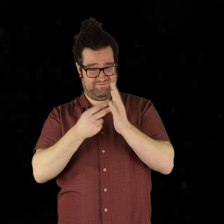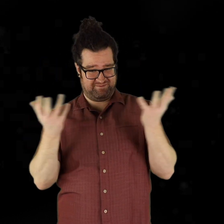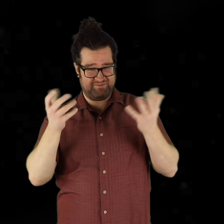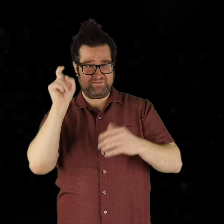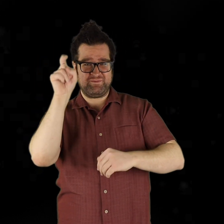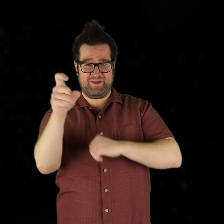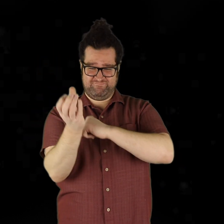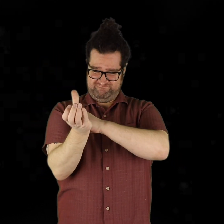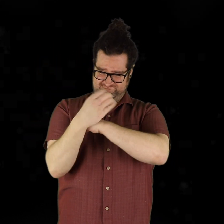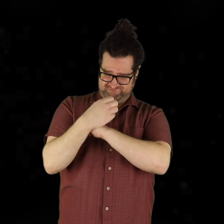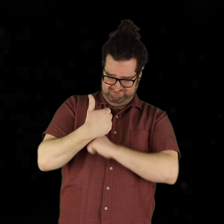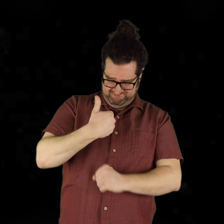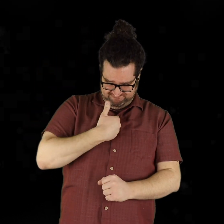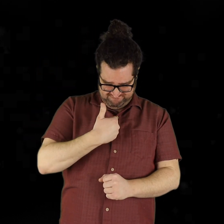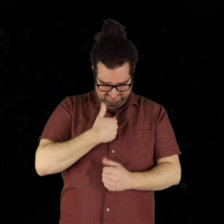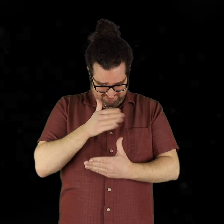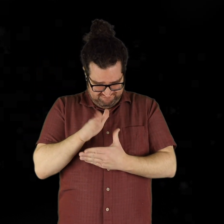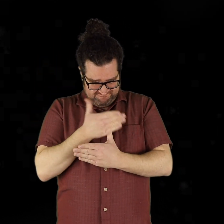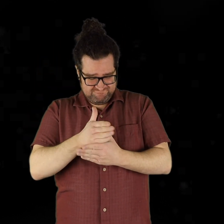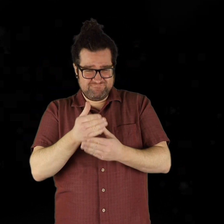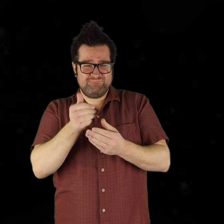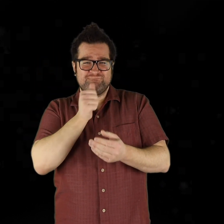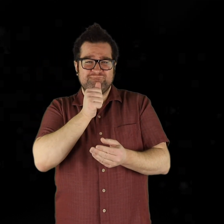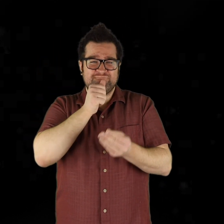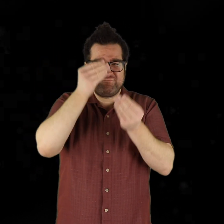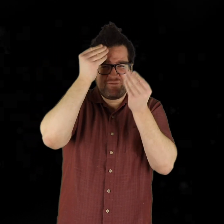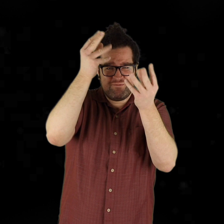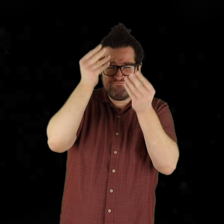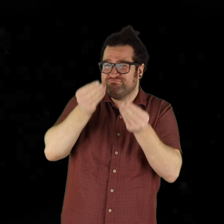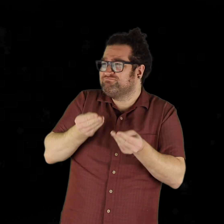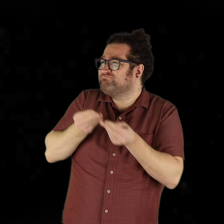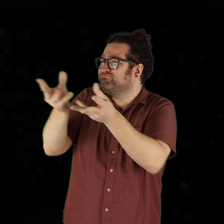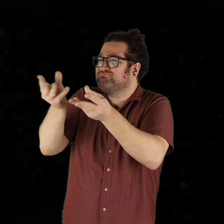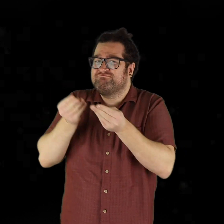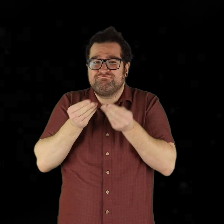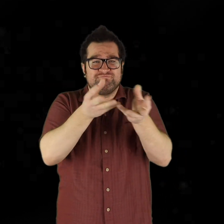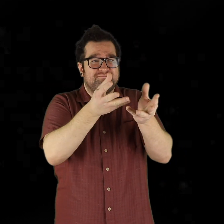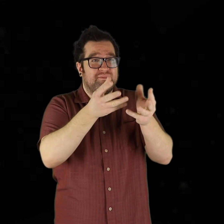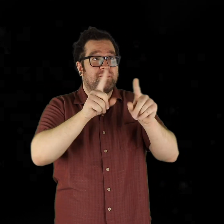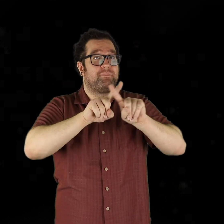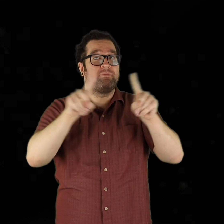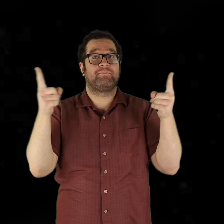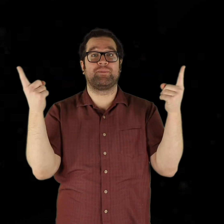And be forced to share what's personal, and,